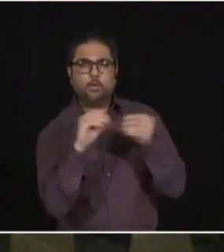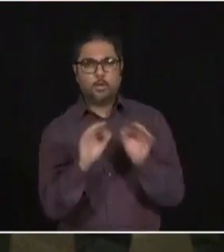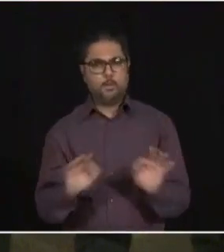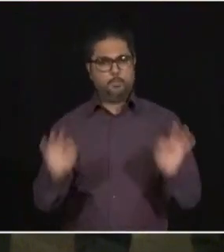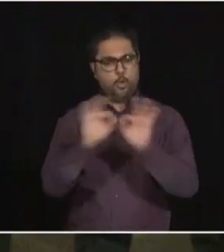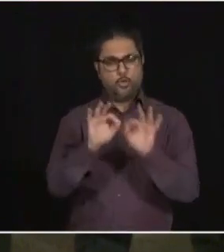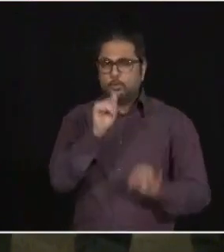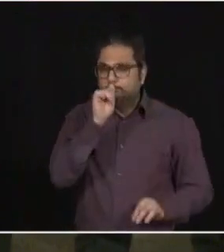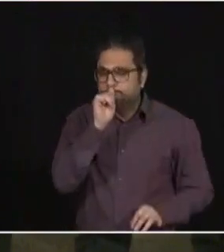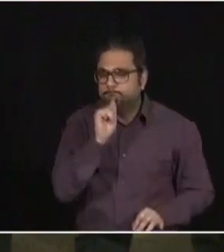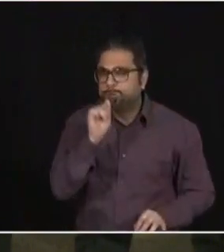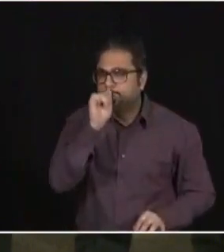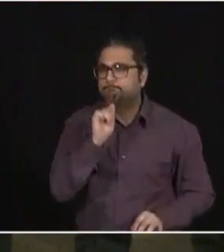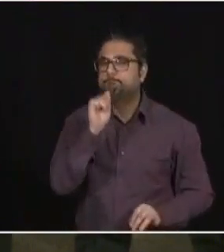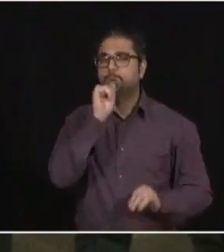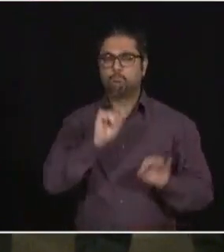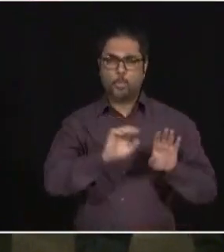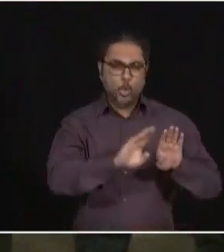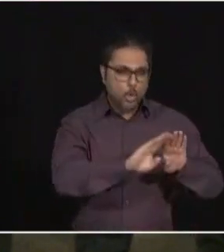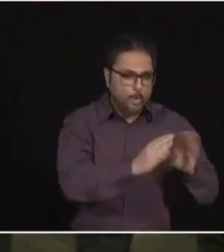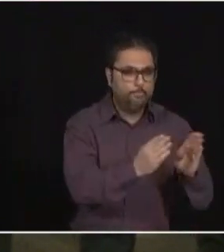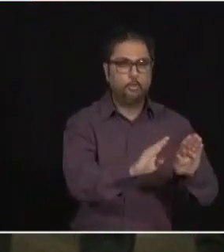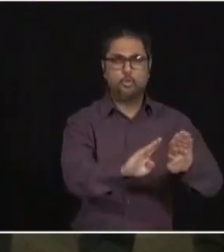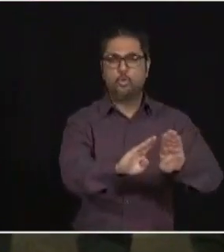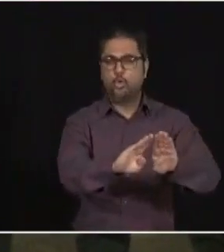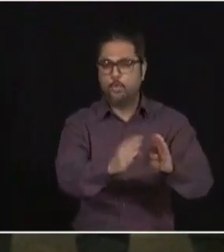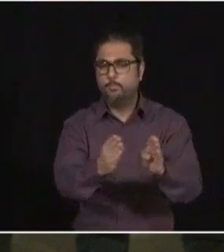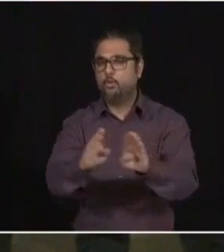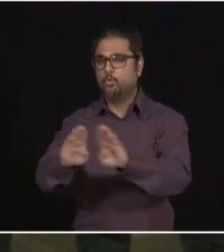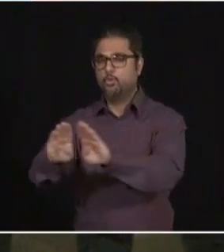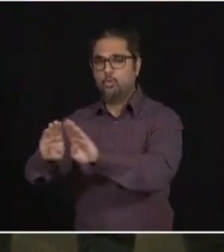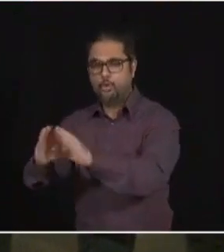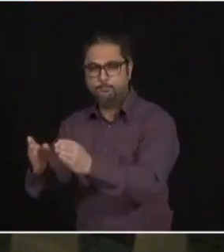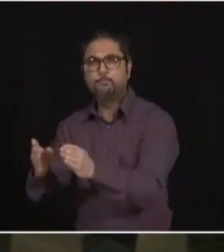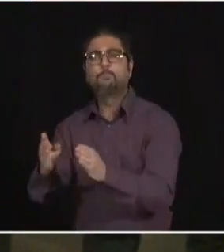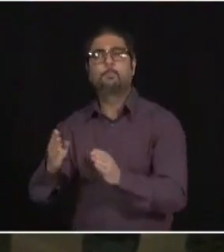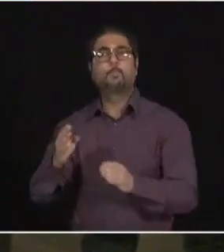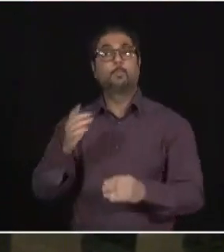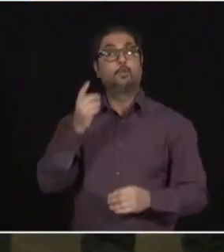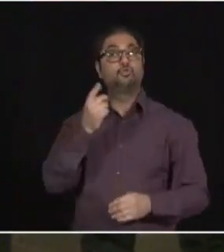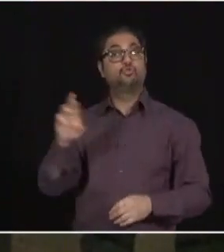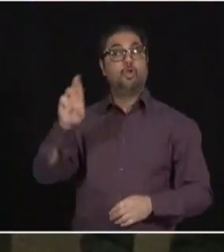We're starting to see cases slowly starting to drop. Can you paint a bit of a